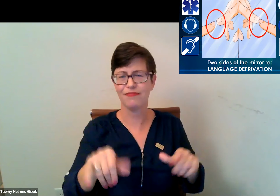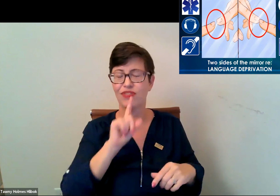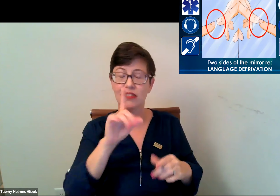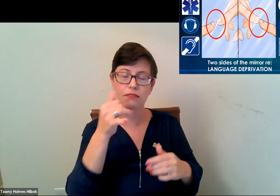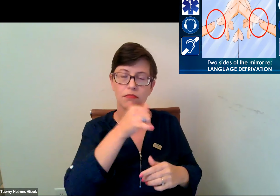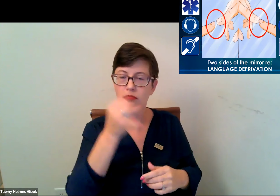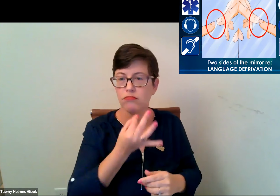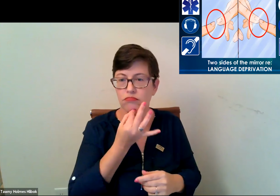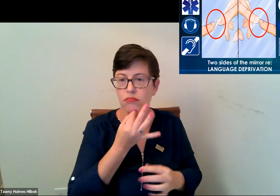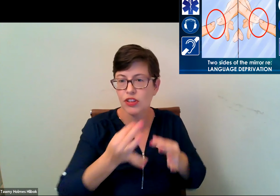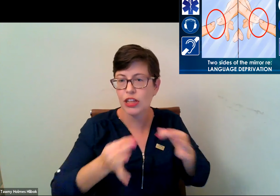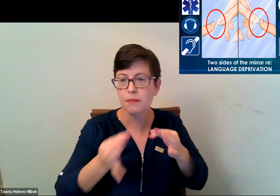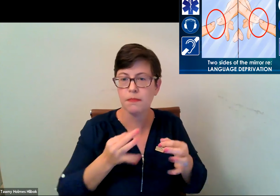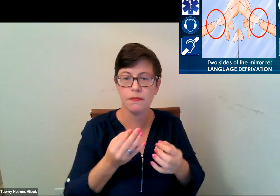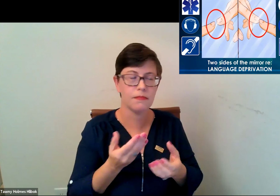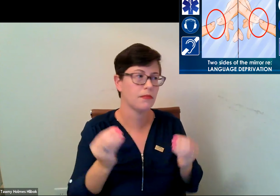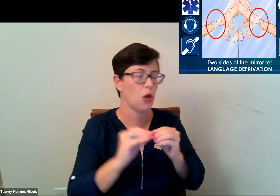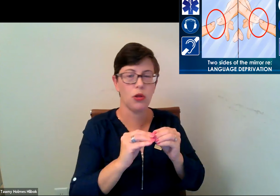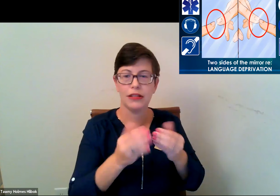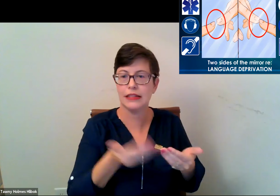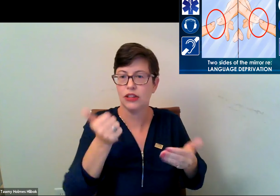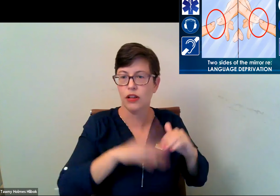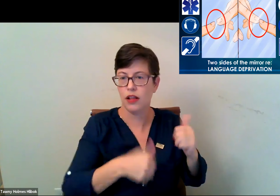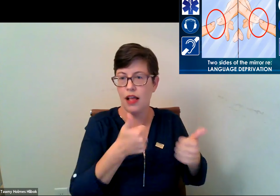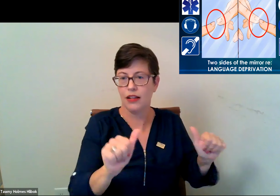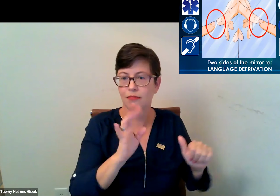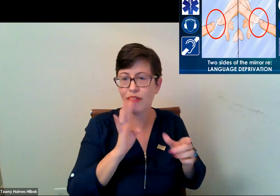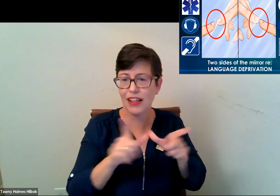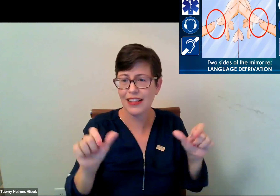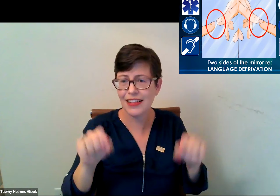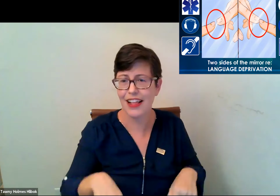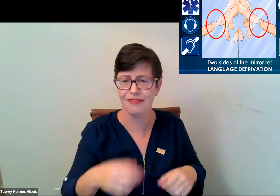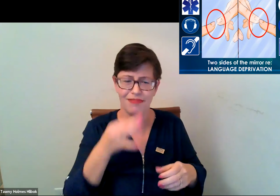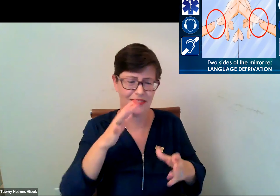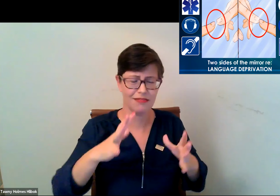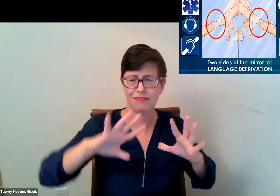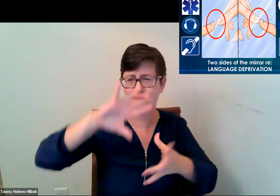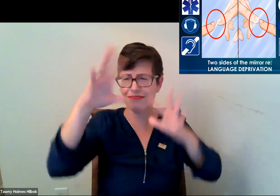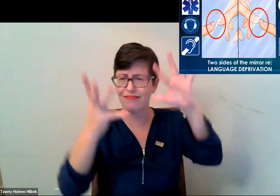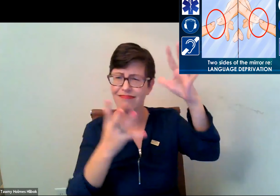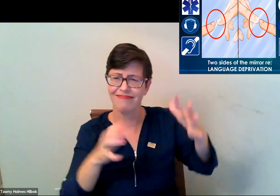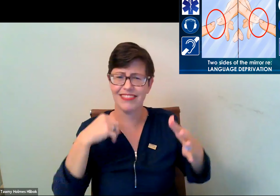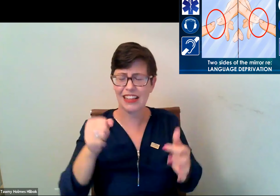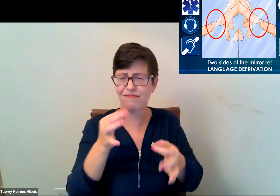Using our language which is three dimensional they're tremendously able to describe things and demonstrate things and show